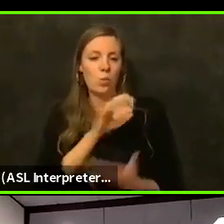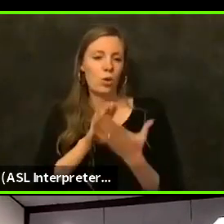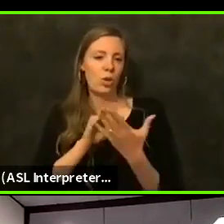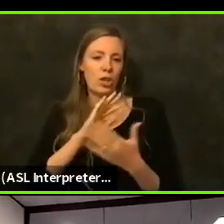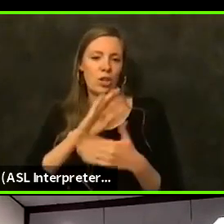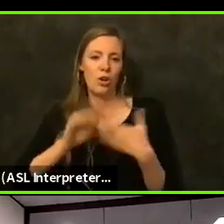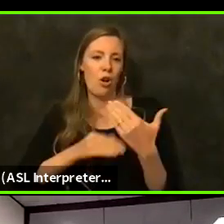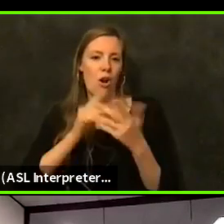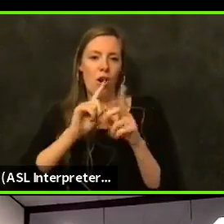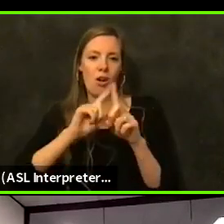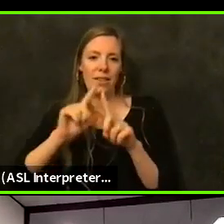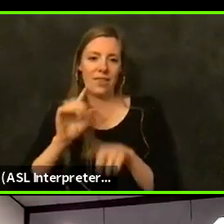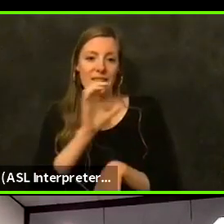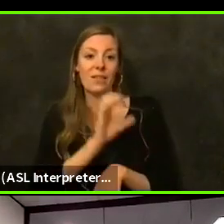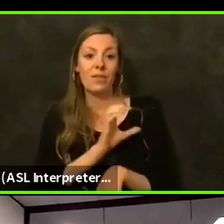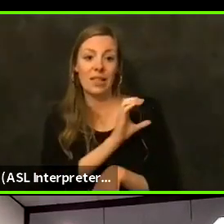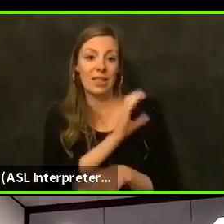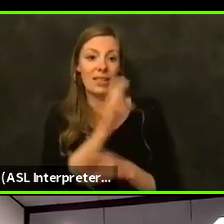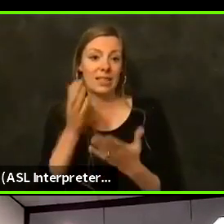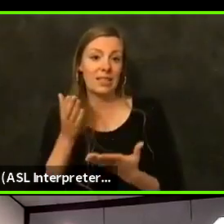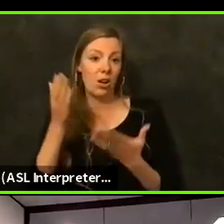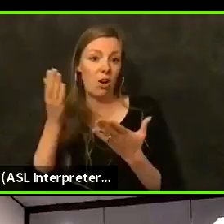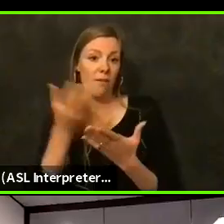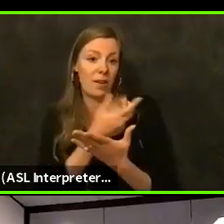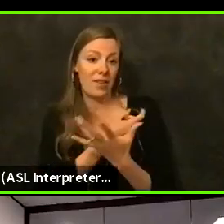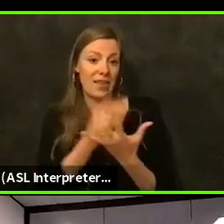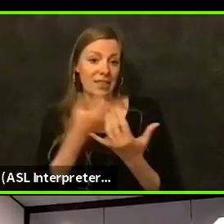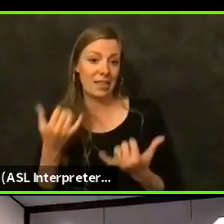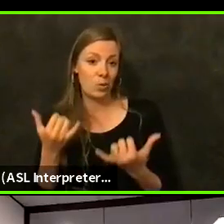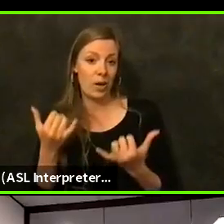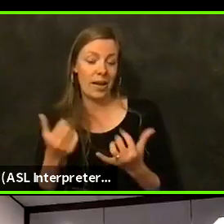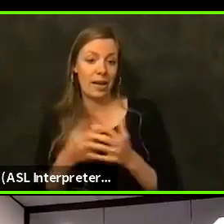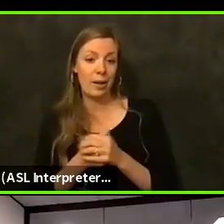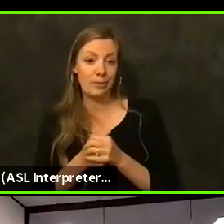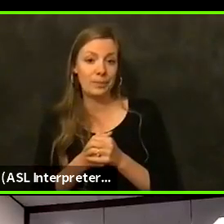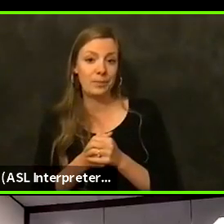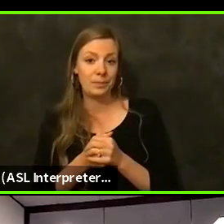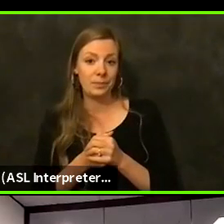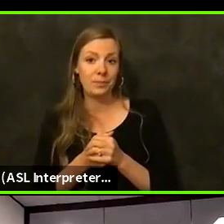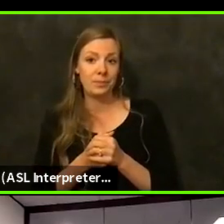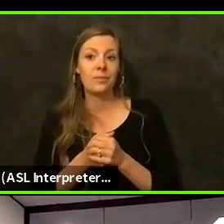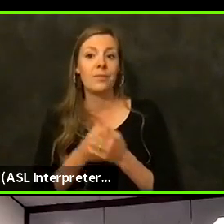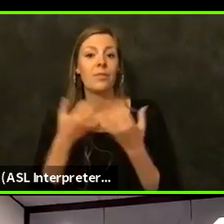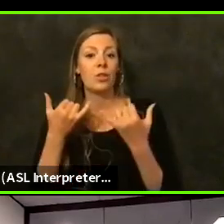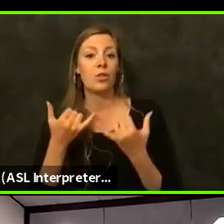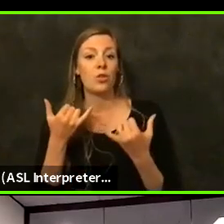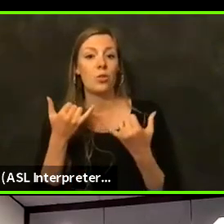clinics that are offering vaccines at this point. At this this time. I'll